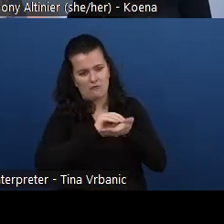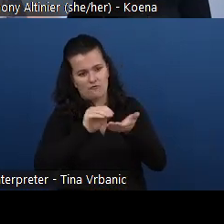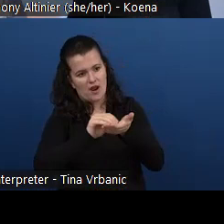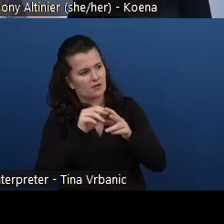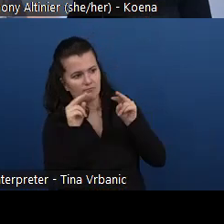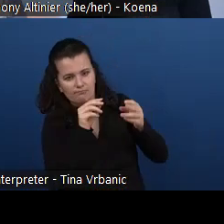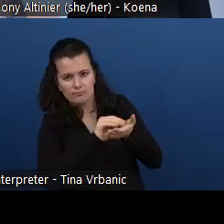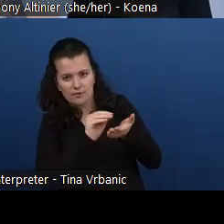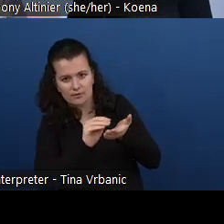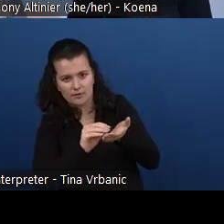were there.